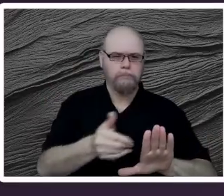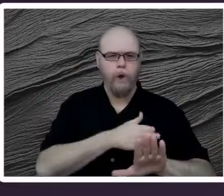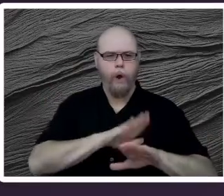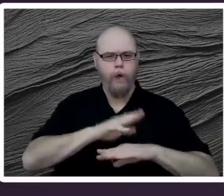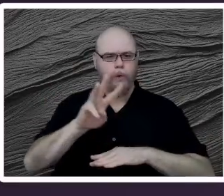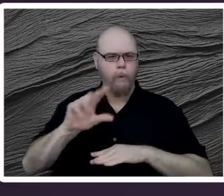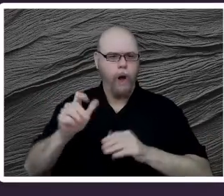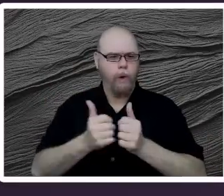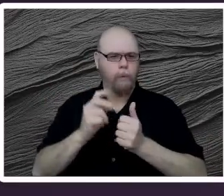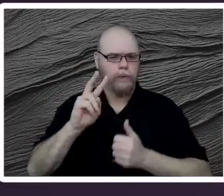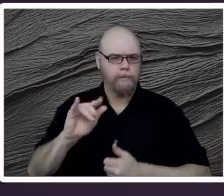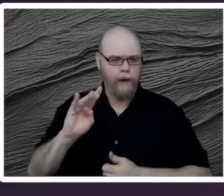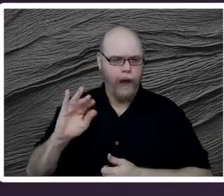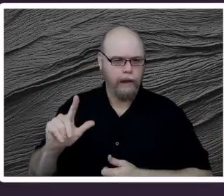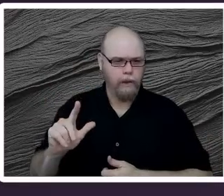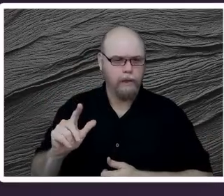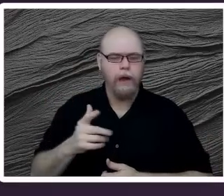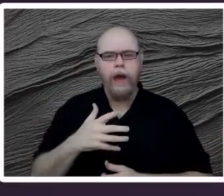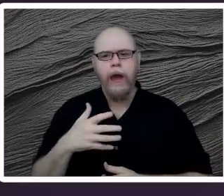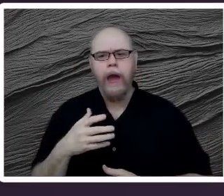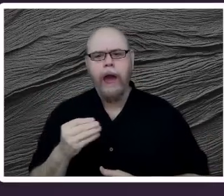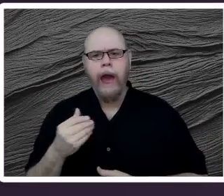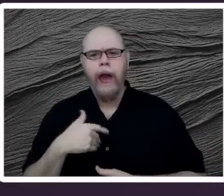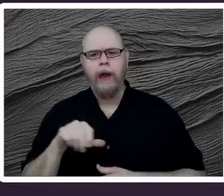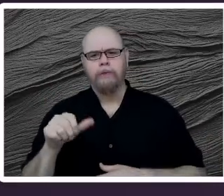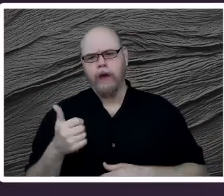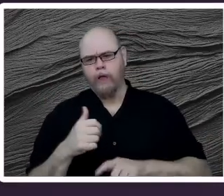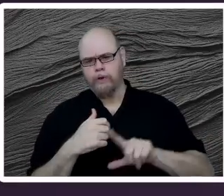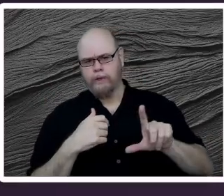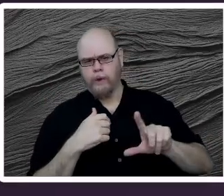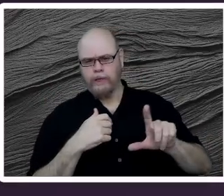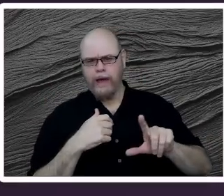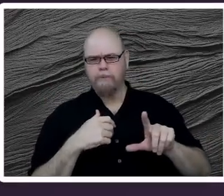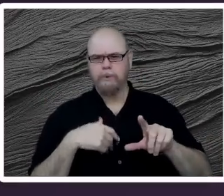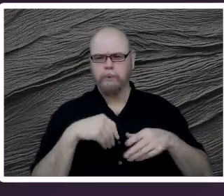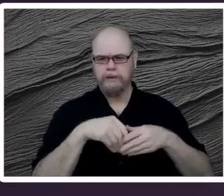Another image, on the left, of it displayed in the hallway. And then on the right is an image of